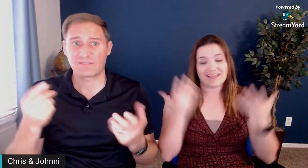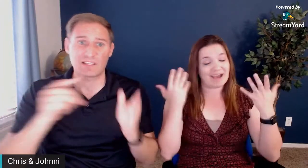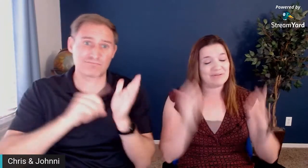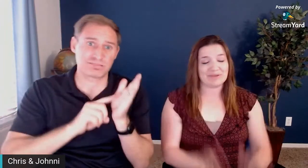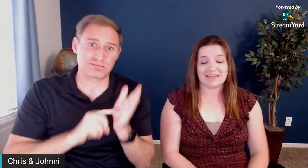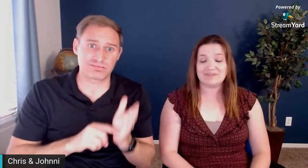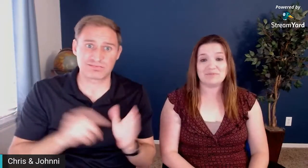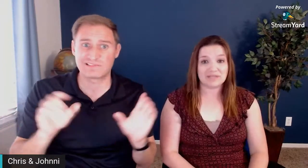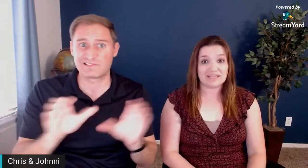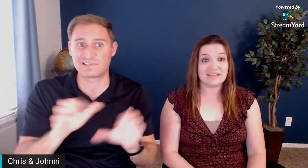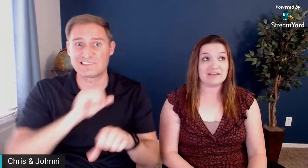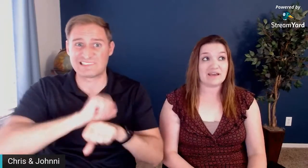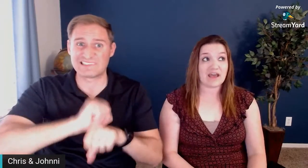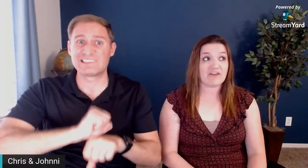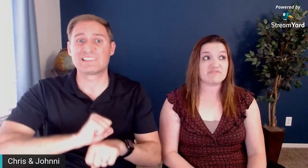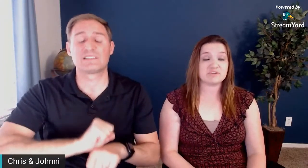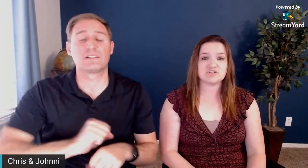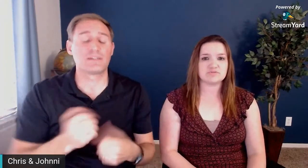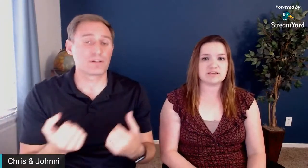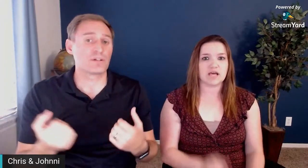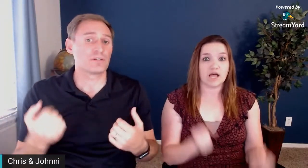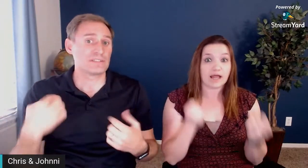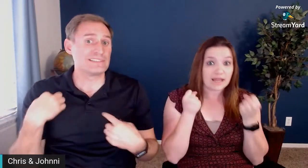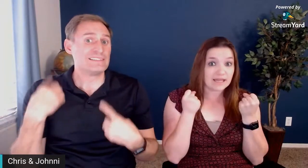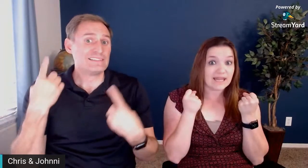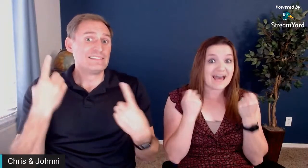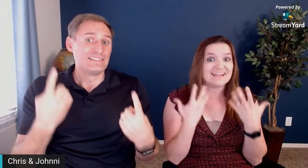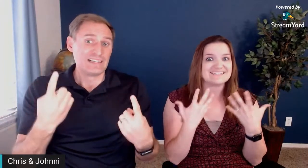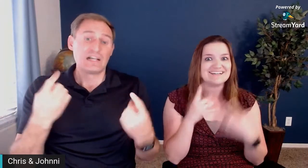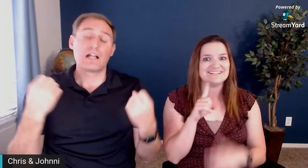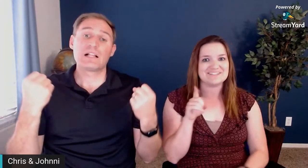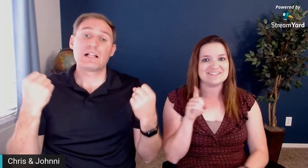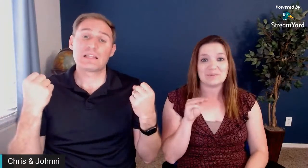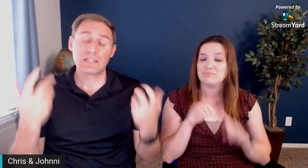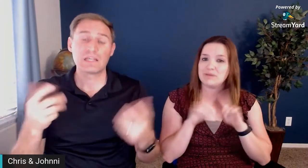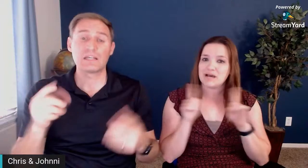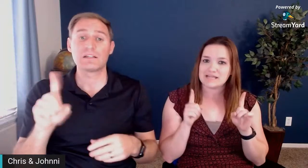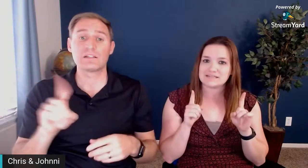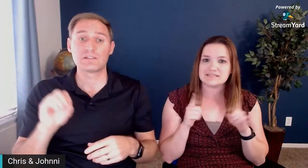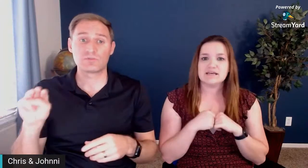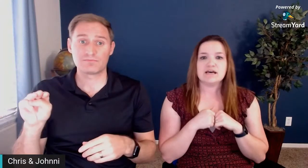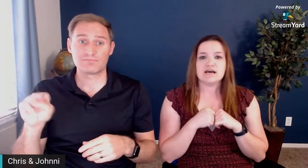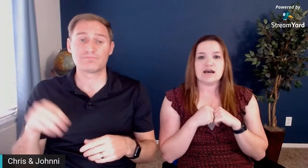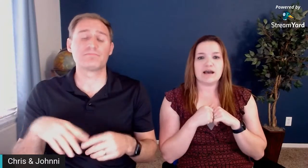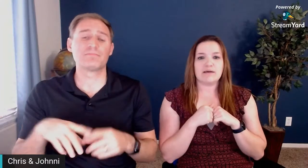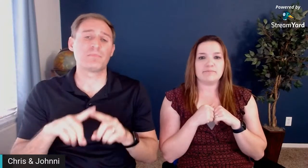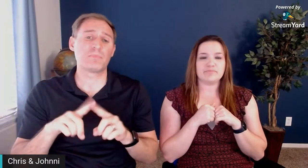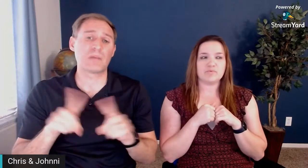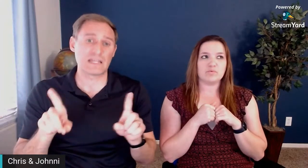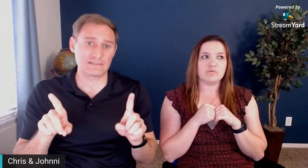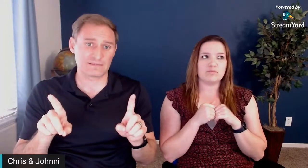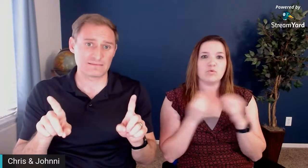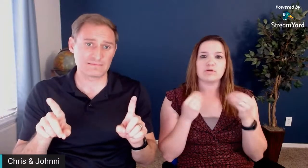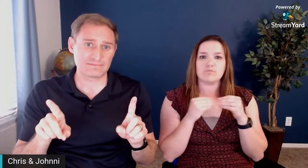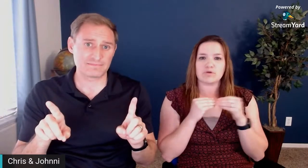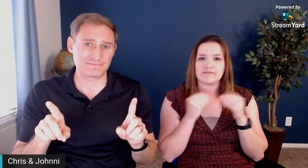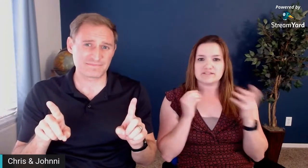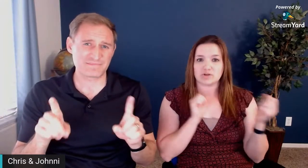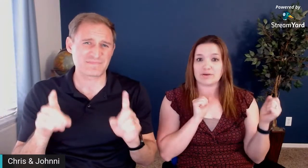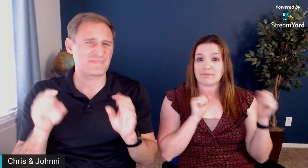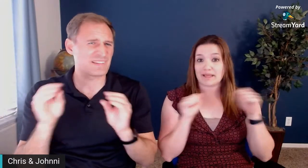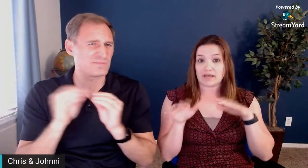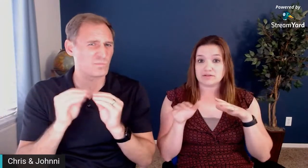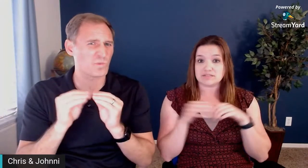yeah we we have been doing a lot on zoom but um more and more of us are going back out into